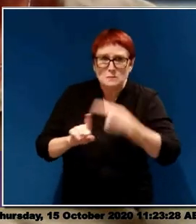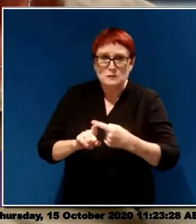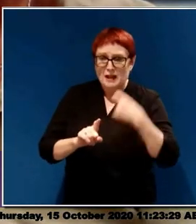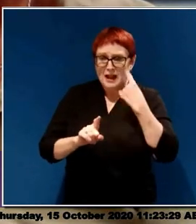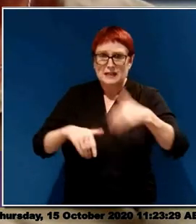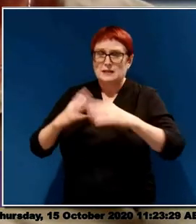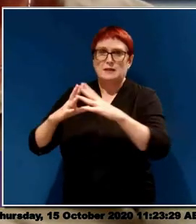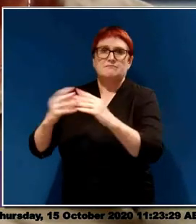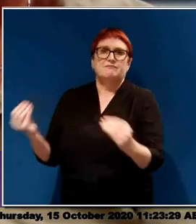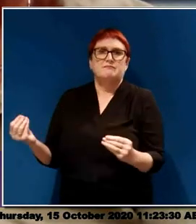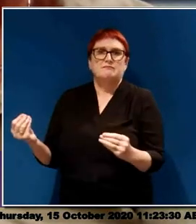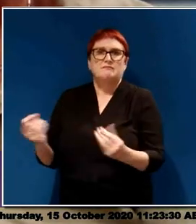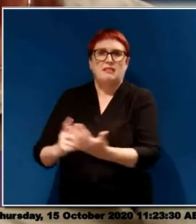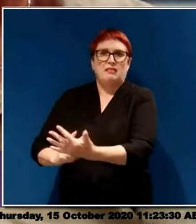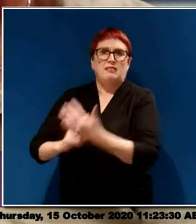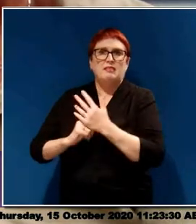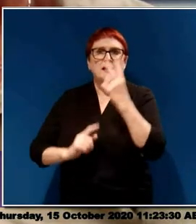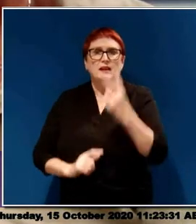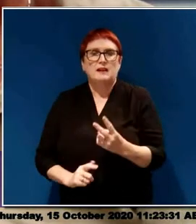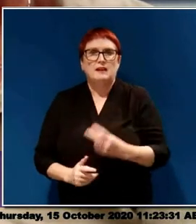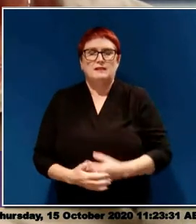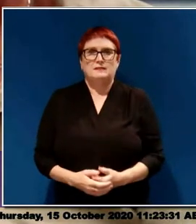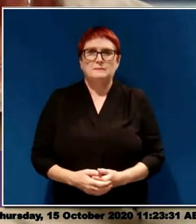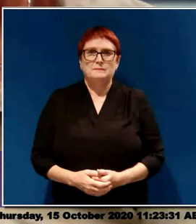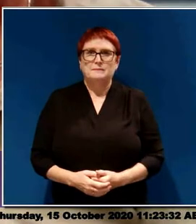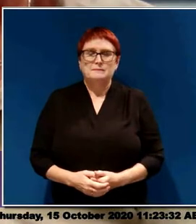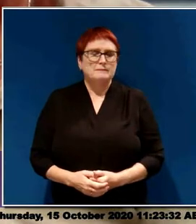we're still trying to find that now to make him feel like he's a worthwhile